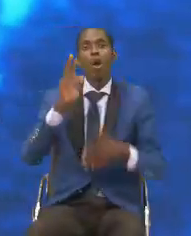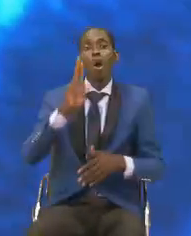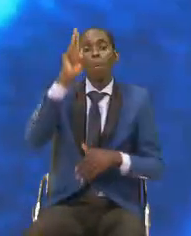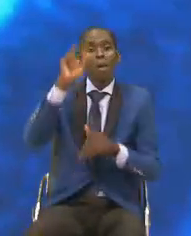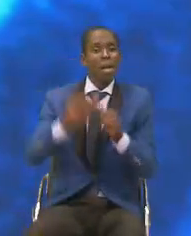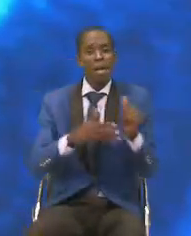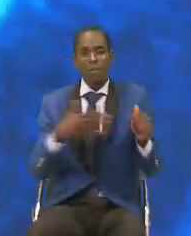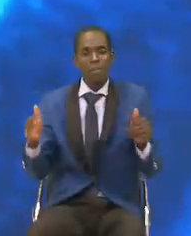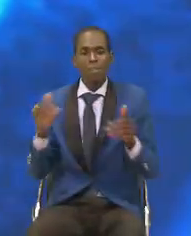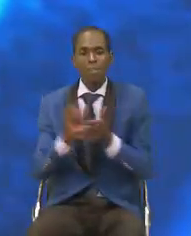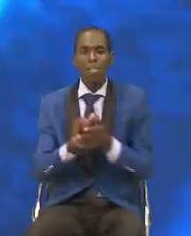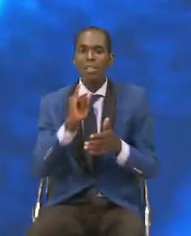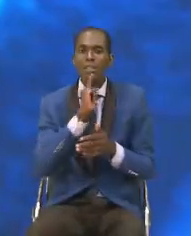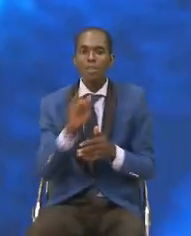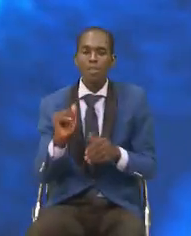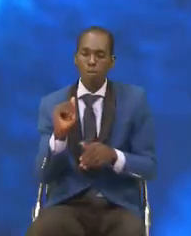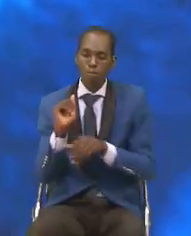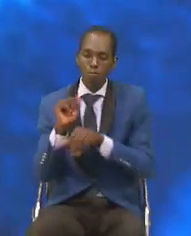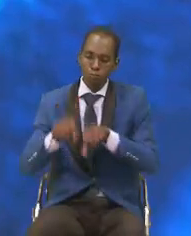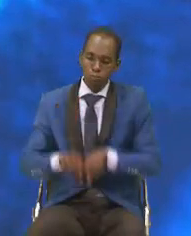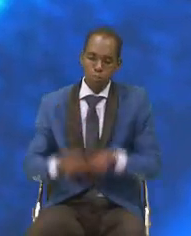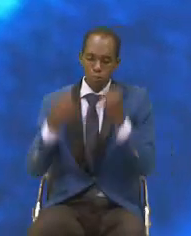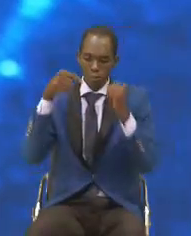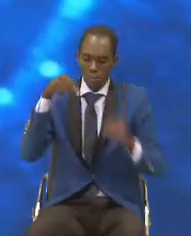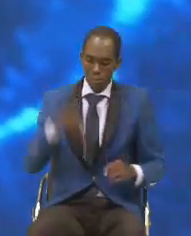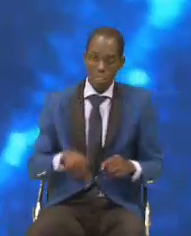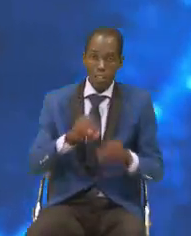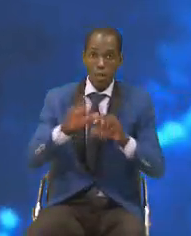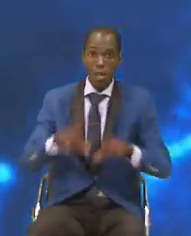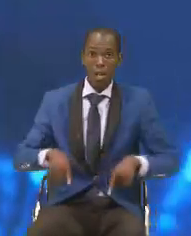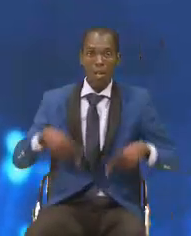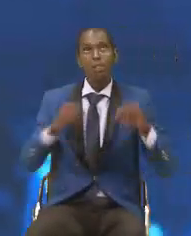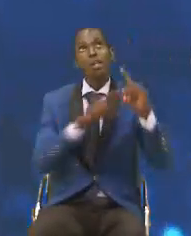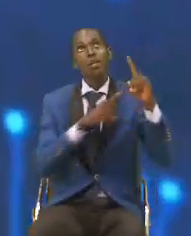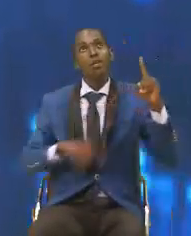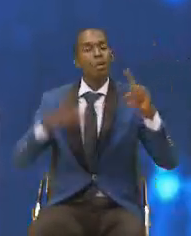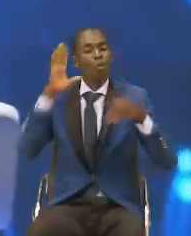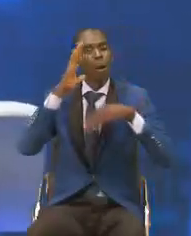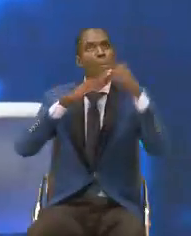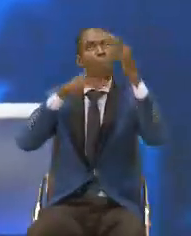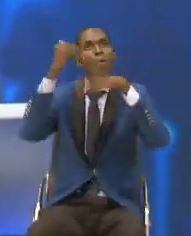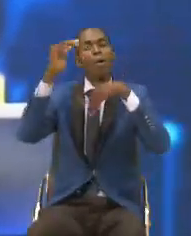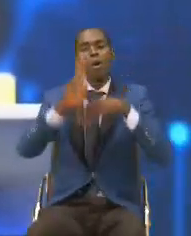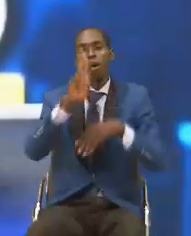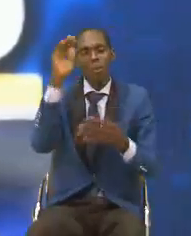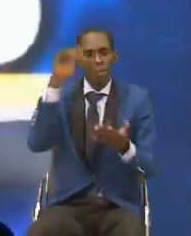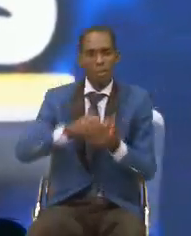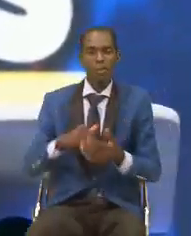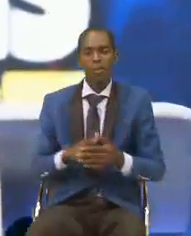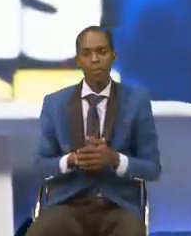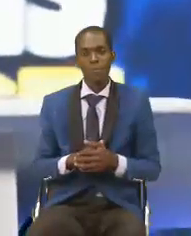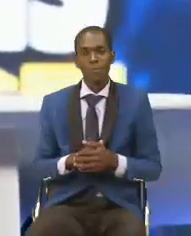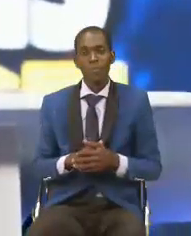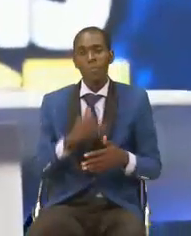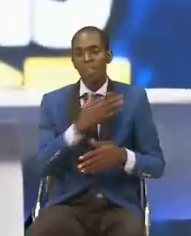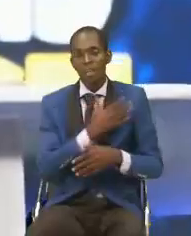shalt be built up everything that is broken down in your life the lord will build up